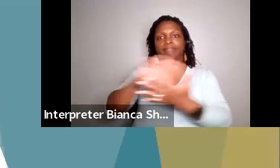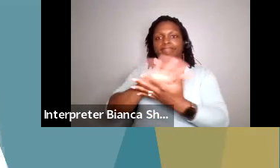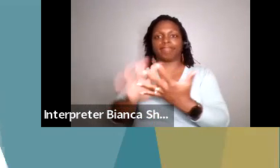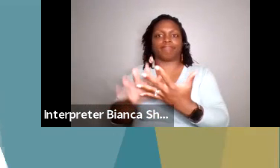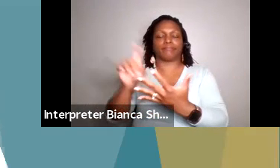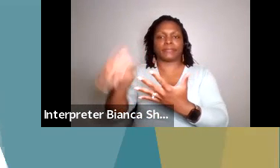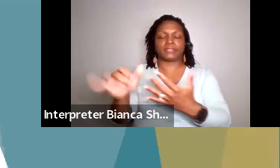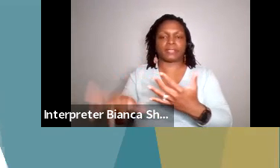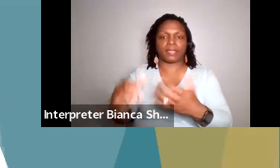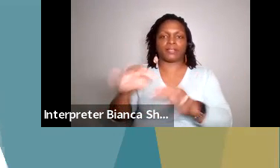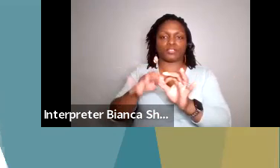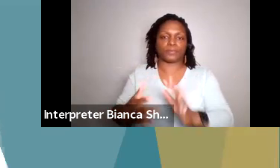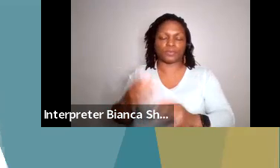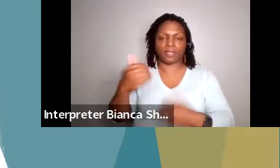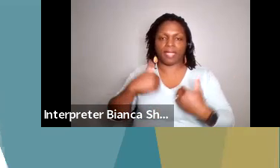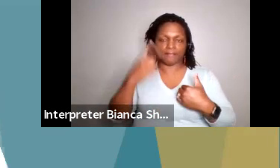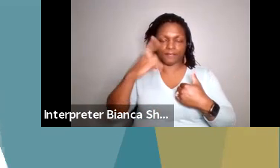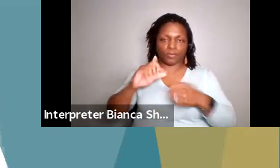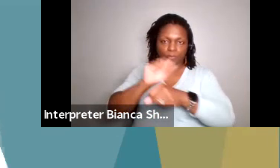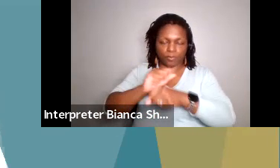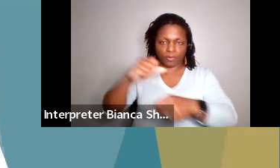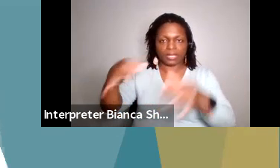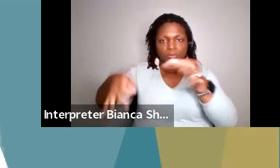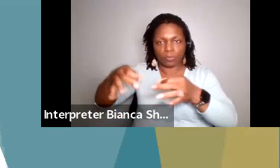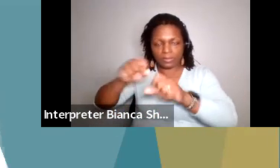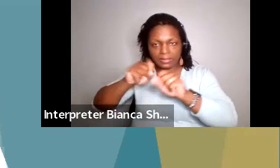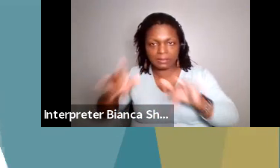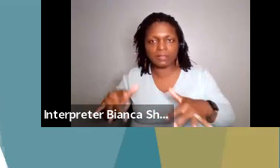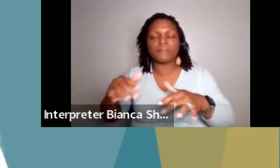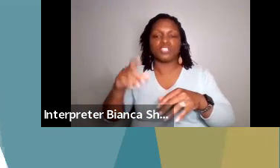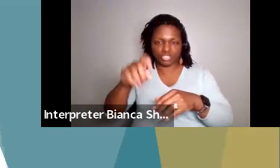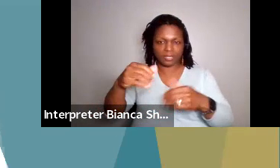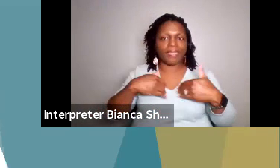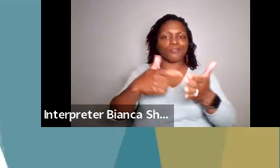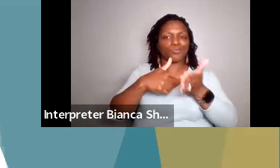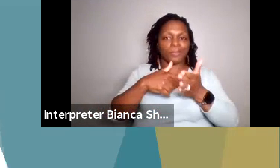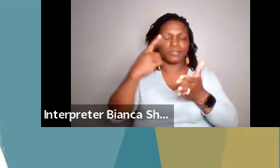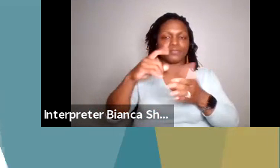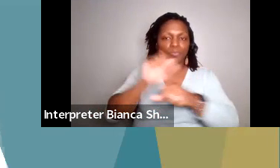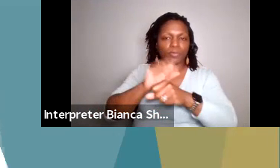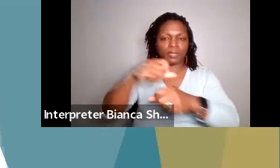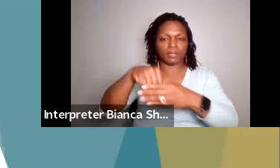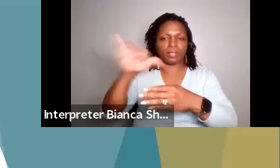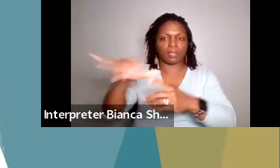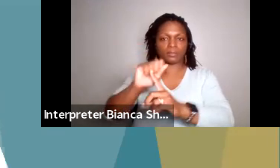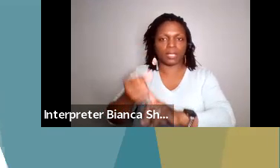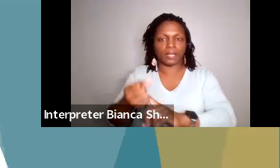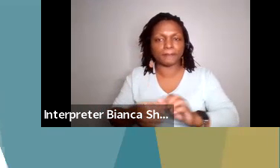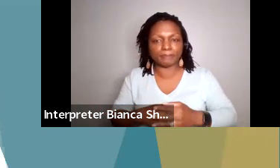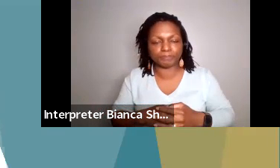That the interpreters have some kind of additional work they have to do in order to be qualified to work in that setting.